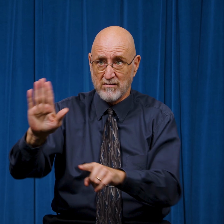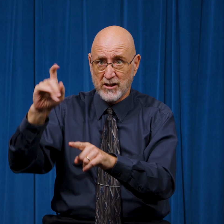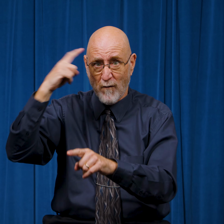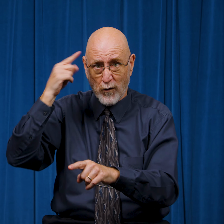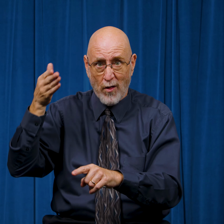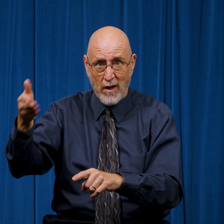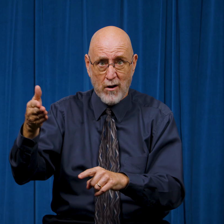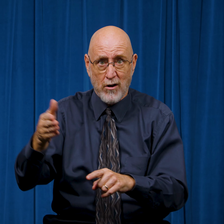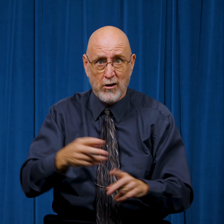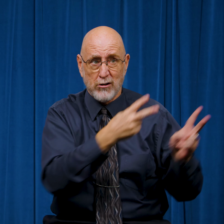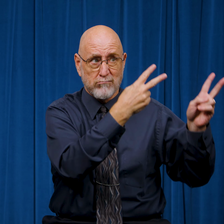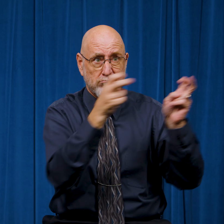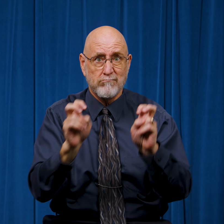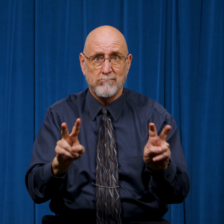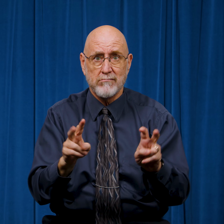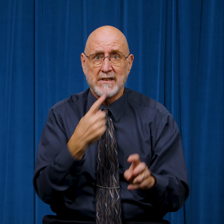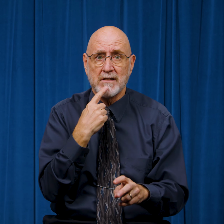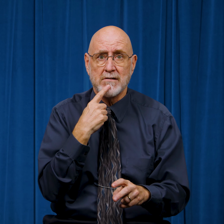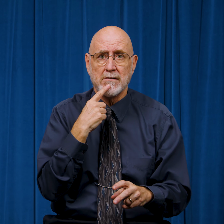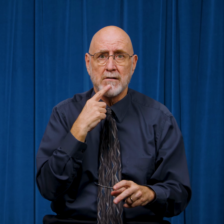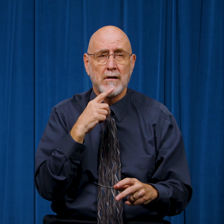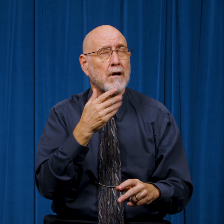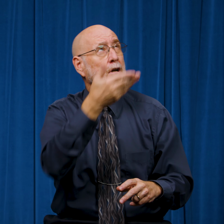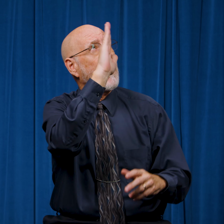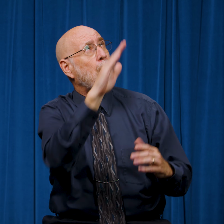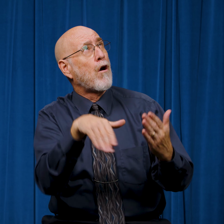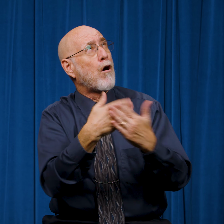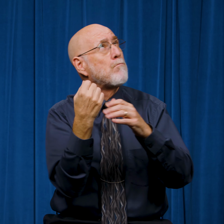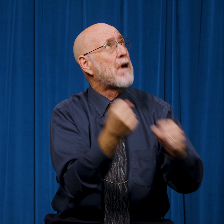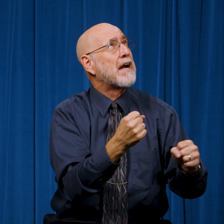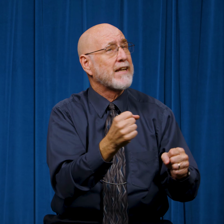"Almighty God hath created the mind free.